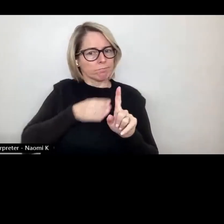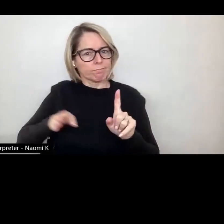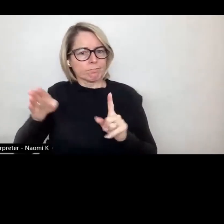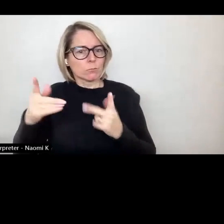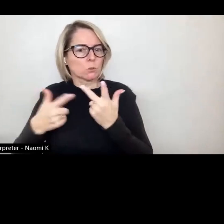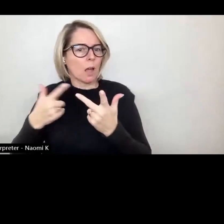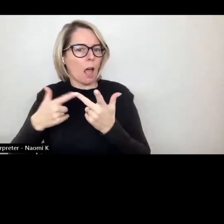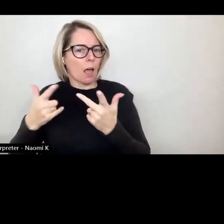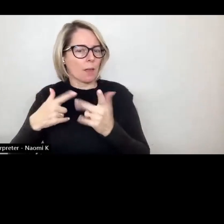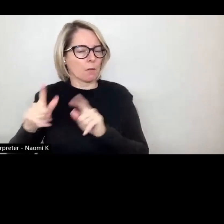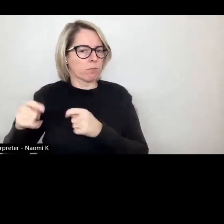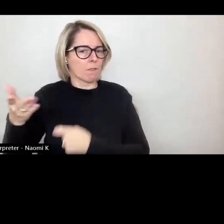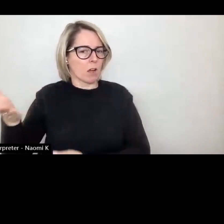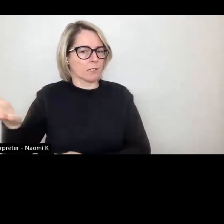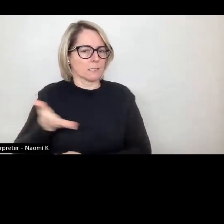The answer to that is either.